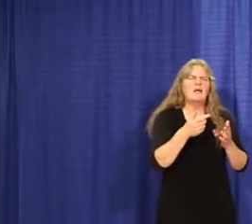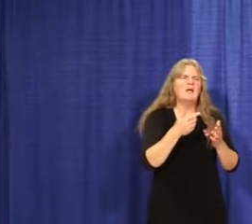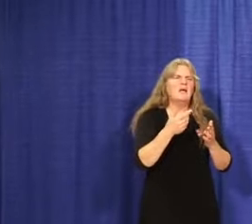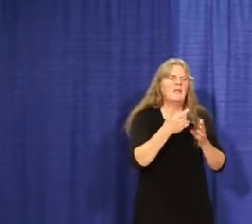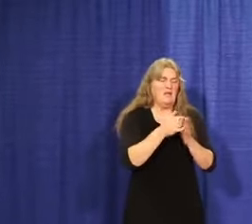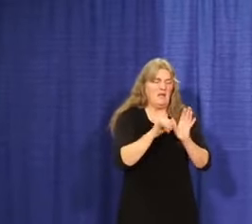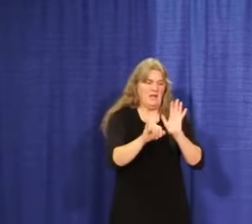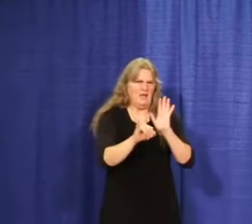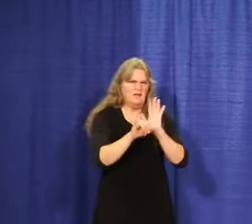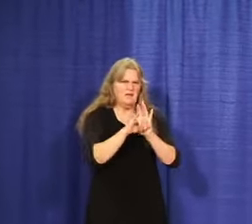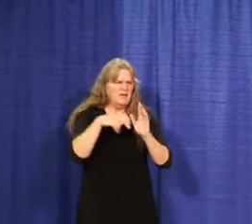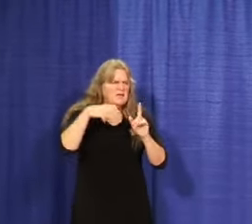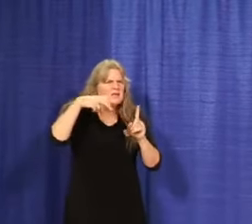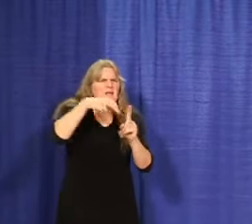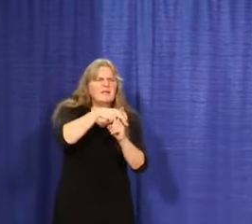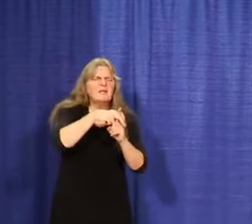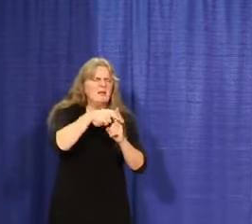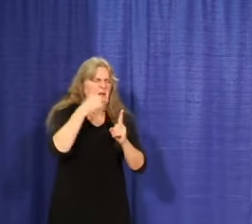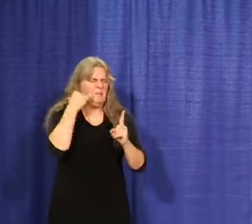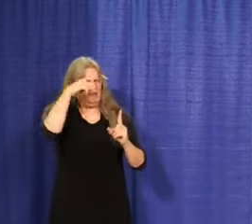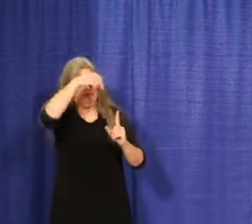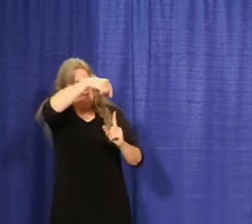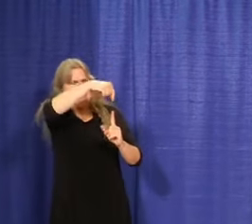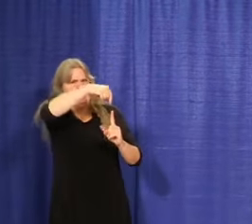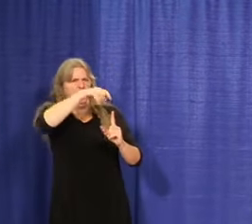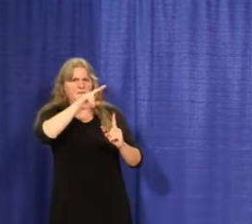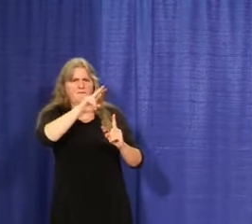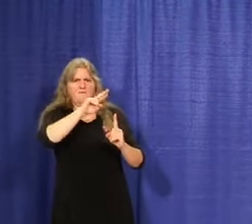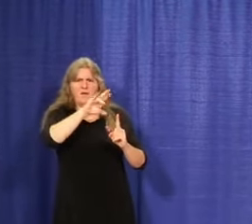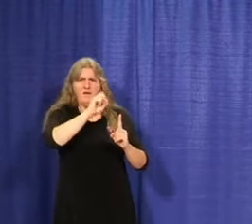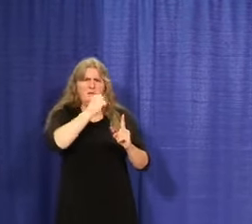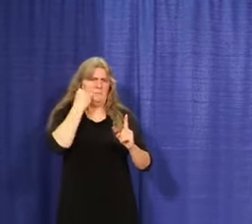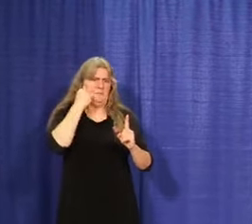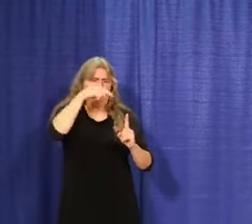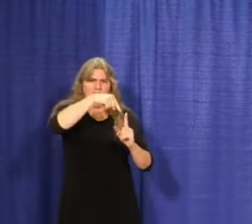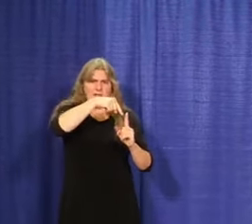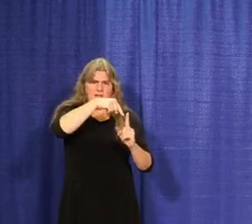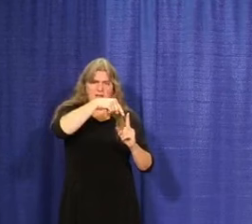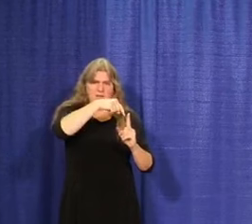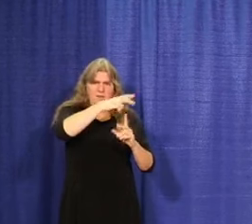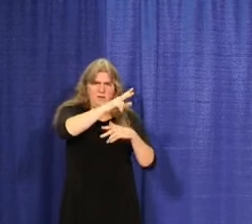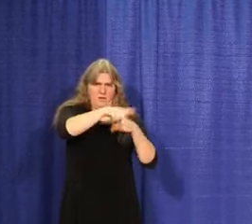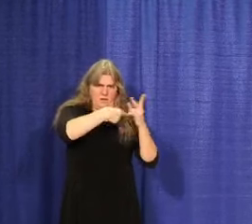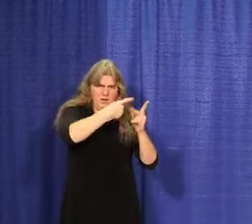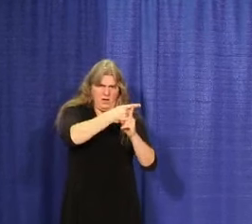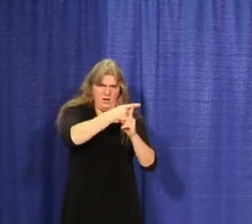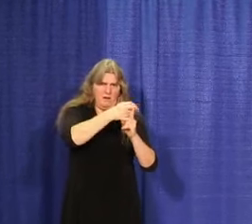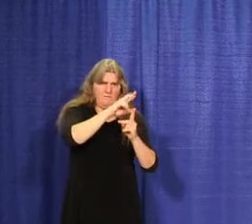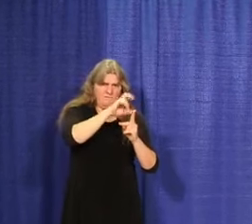If you're looking in seeing viral material, is it telling you traces of COVID-19 or traces of influenza, and is that why